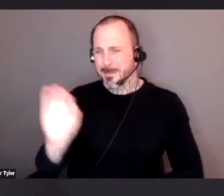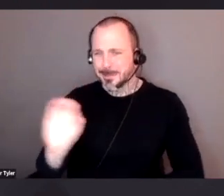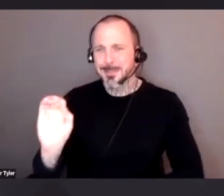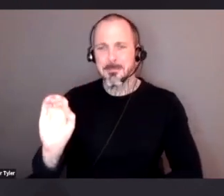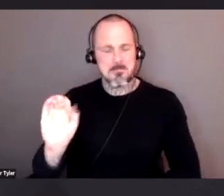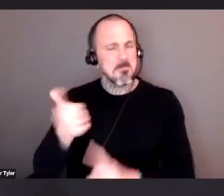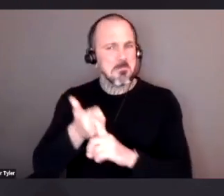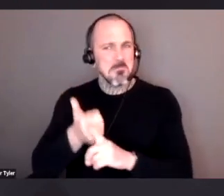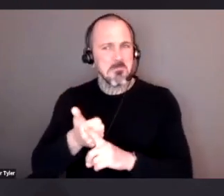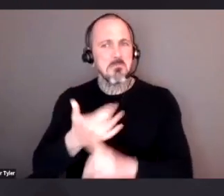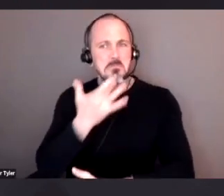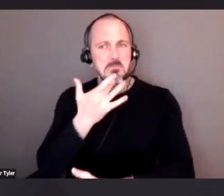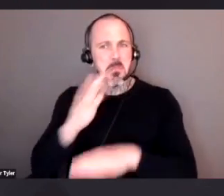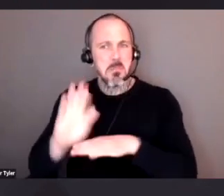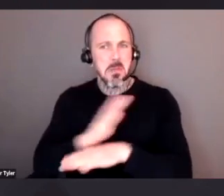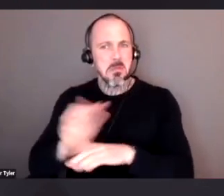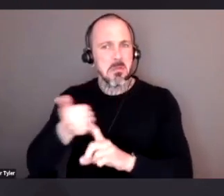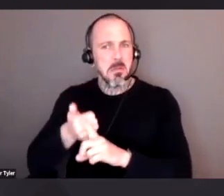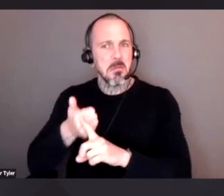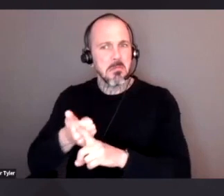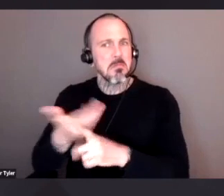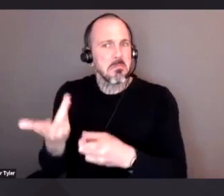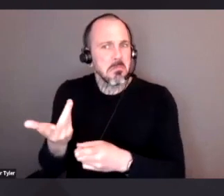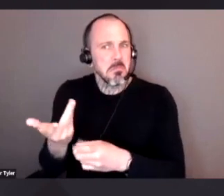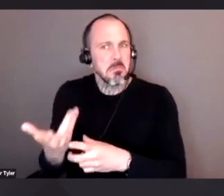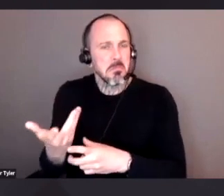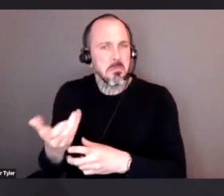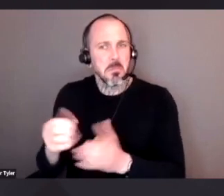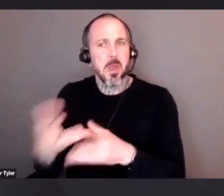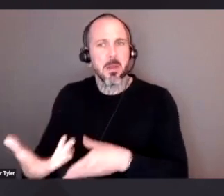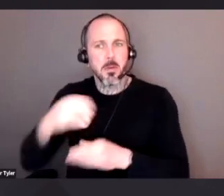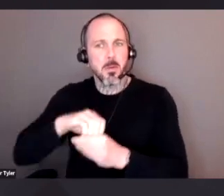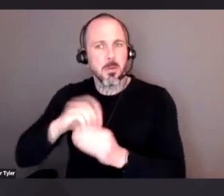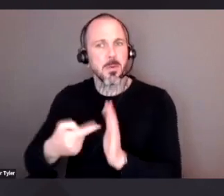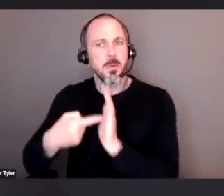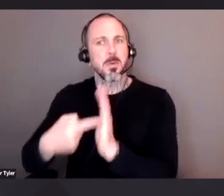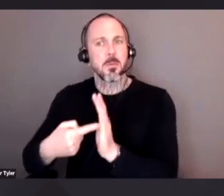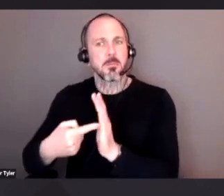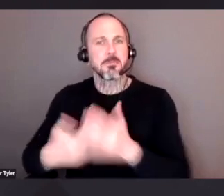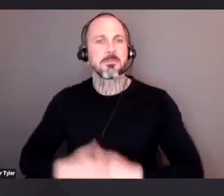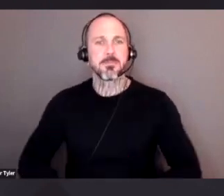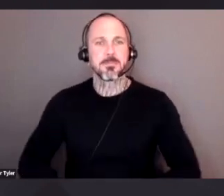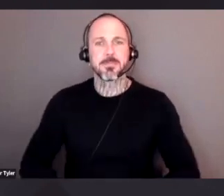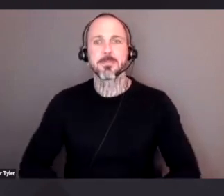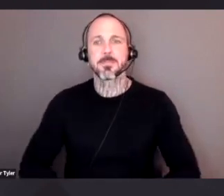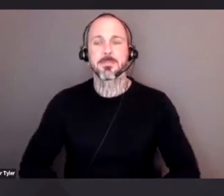Inclusion also improves the sense of belonging in a workplace. When employees feel valued and respected,